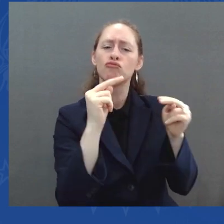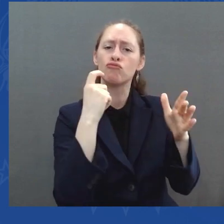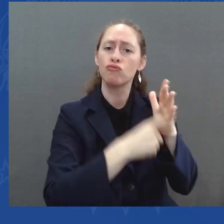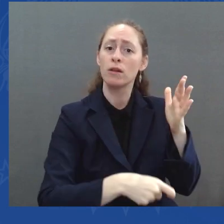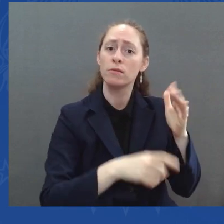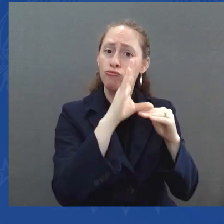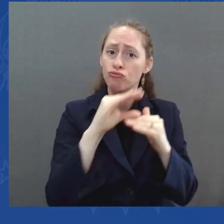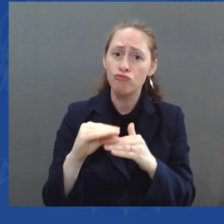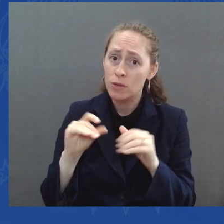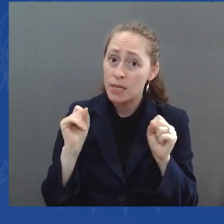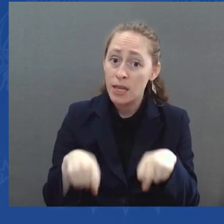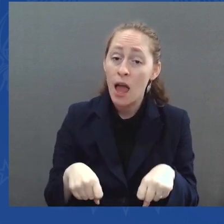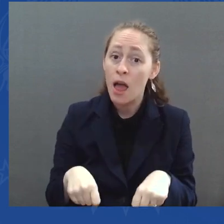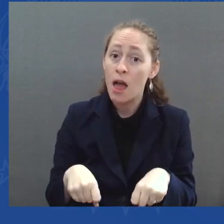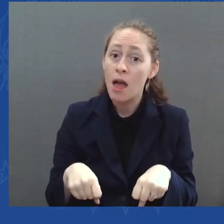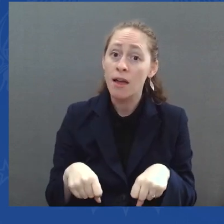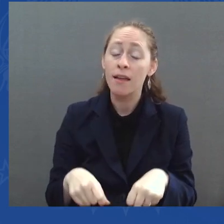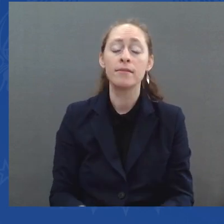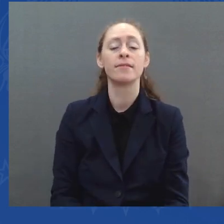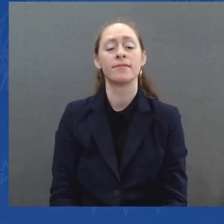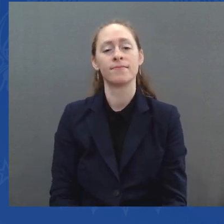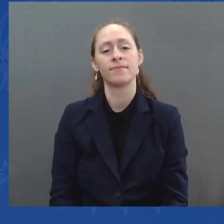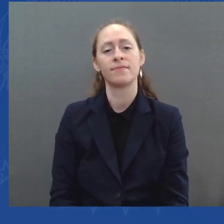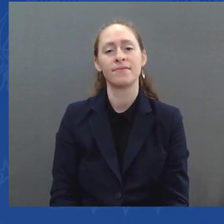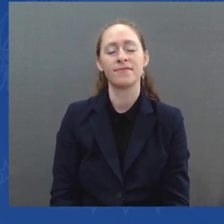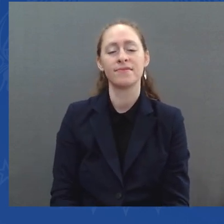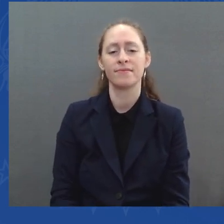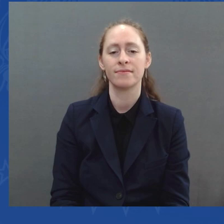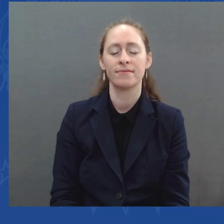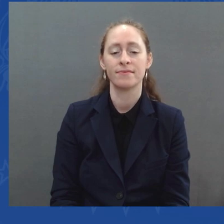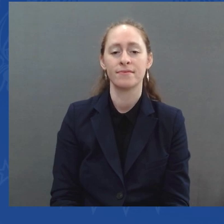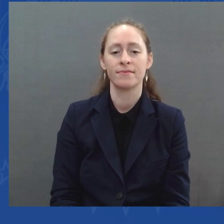And if there's any question why, I'll explain.